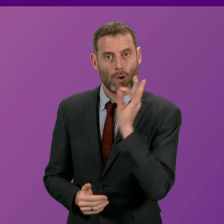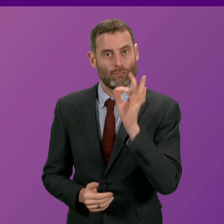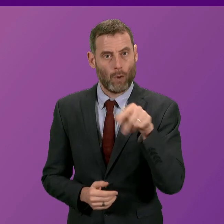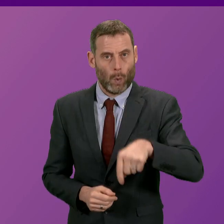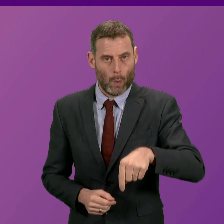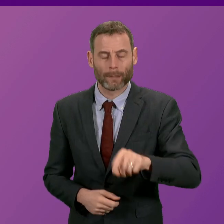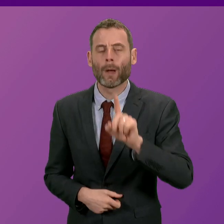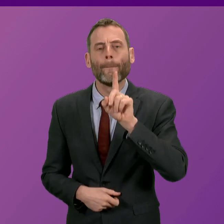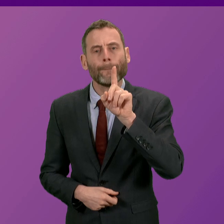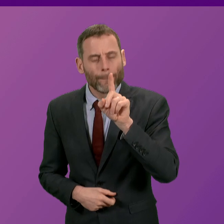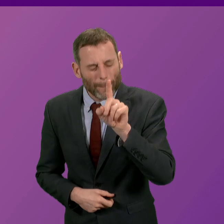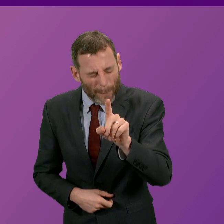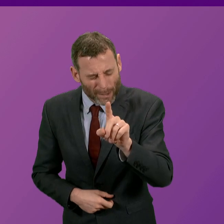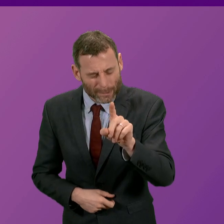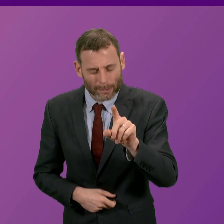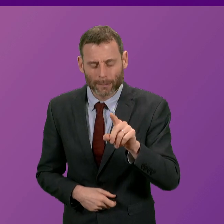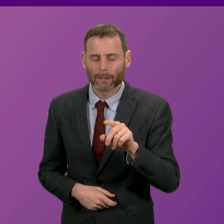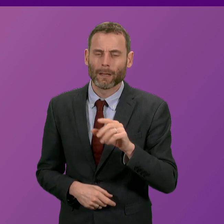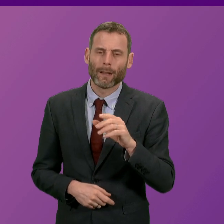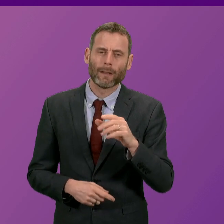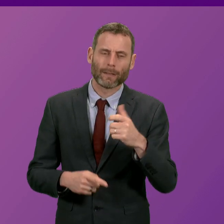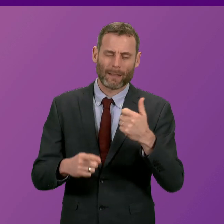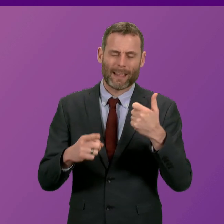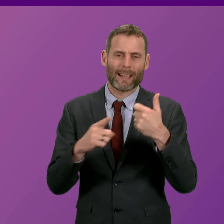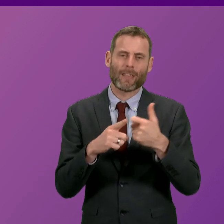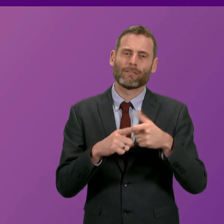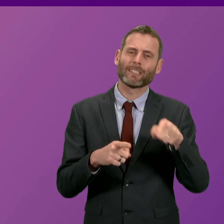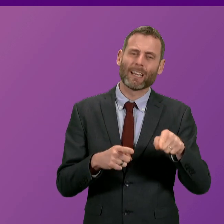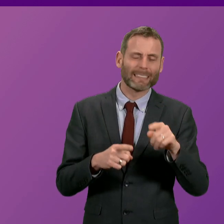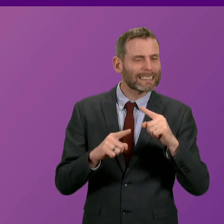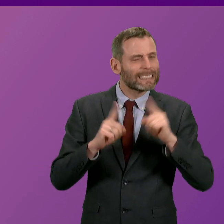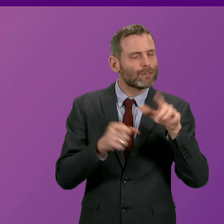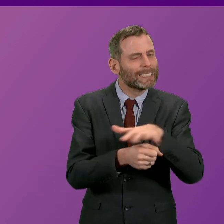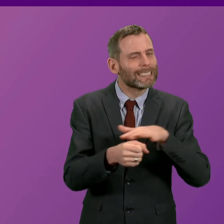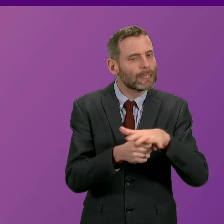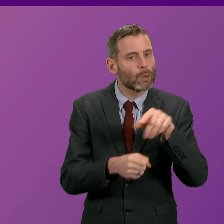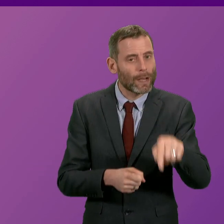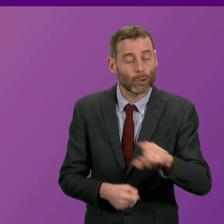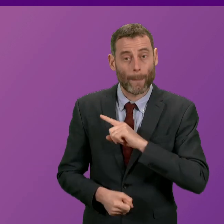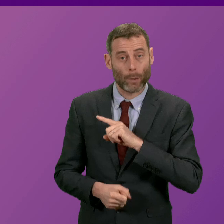The Caithness situation is slightly different, because it is informed by assessments of patient